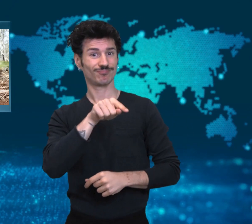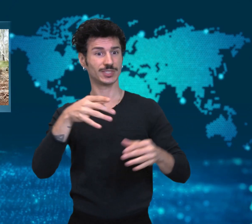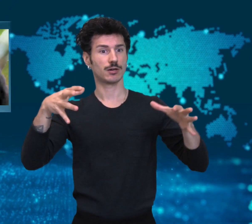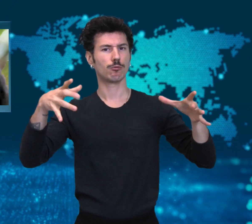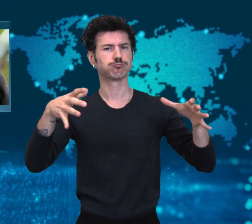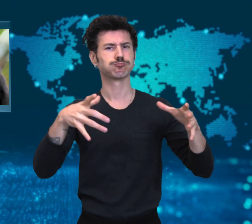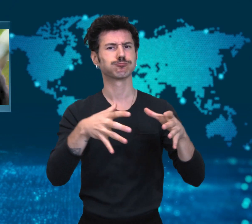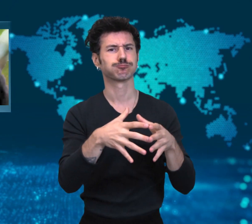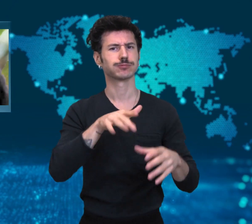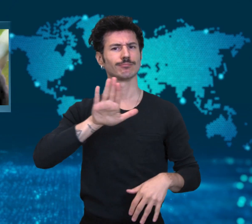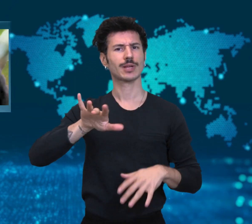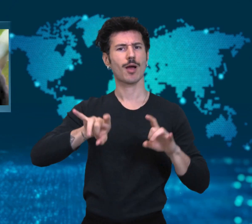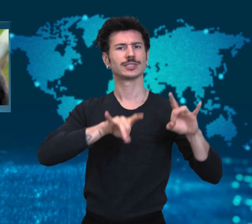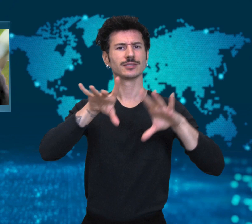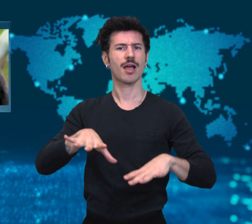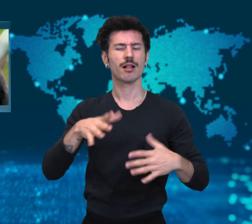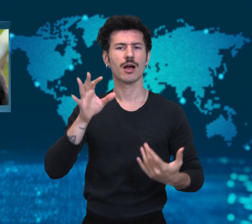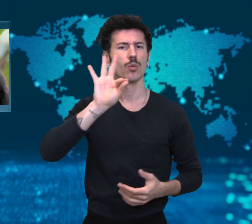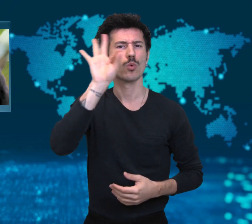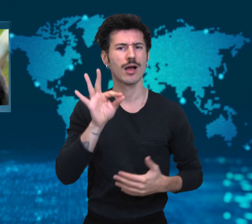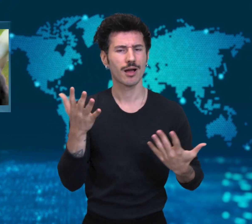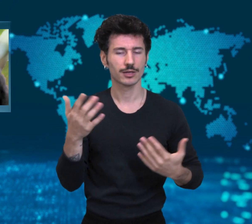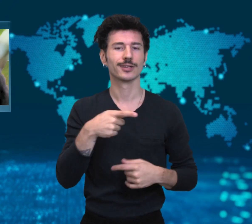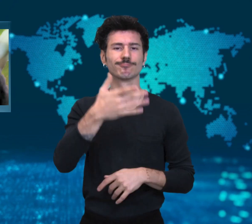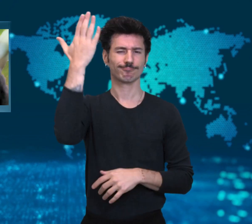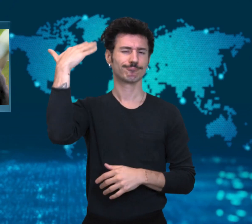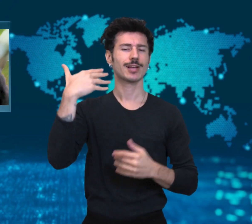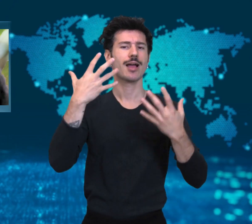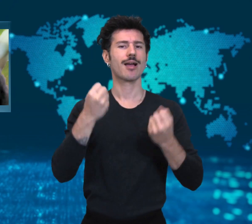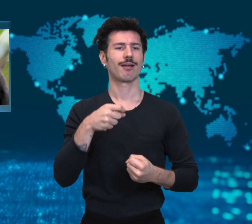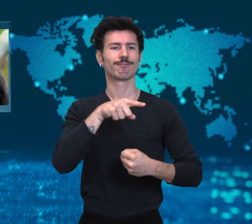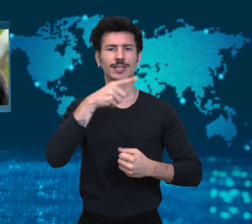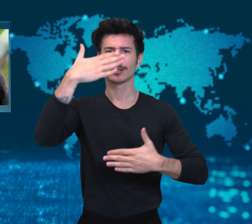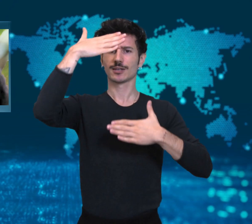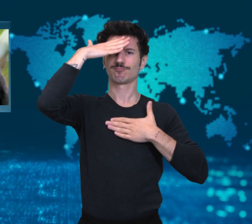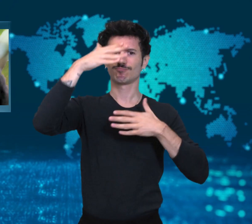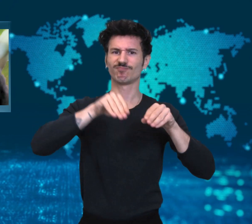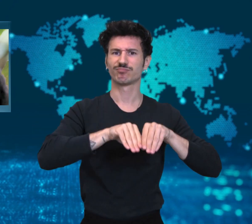Some scientists believe that a contagious mouth